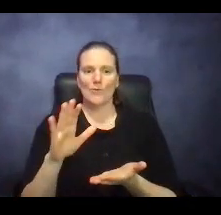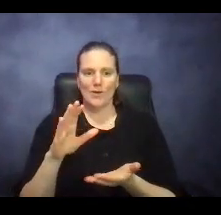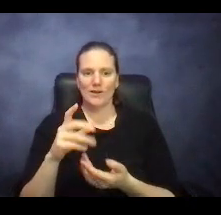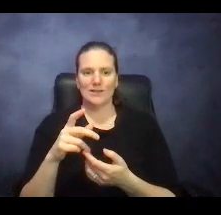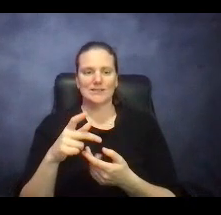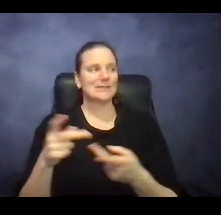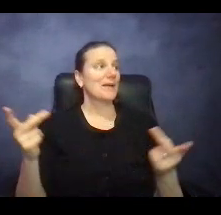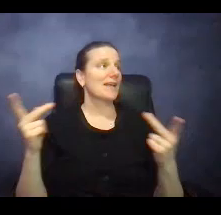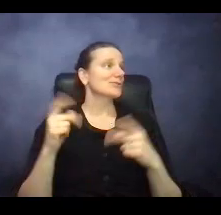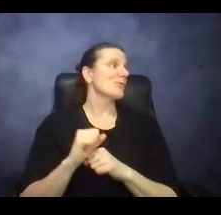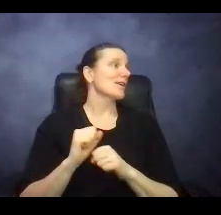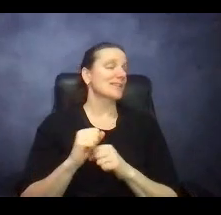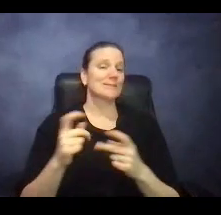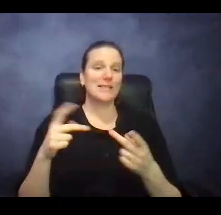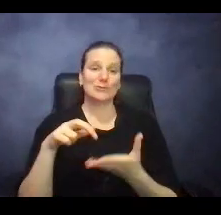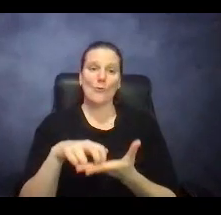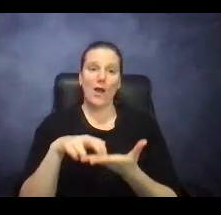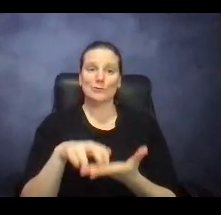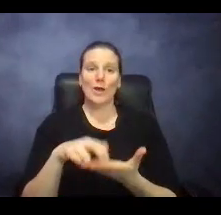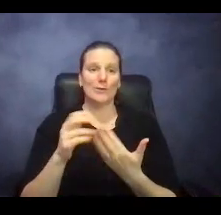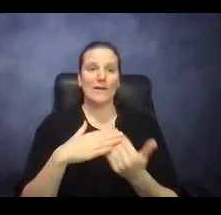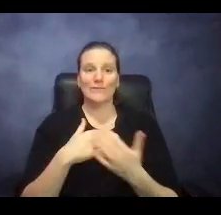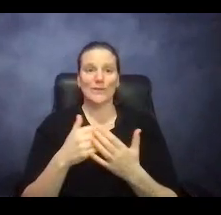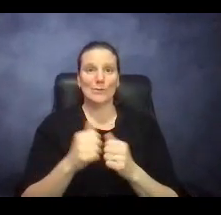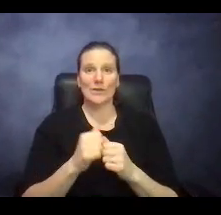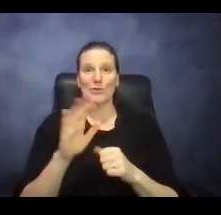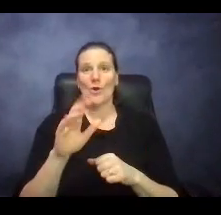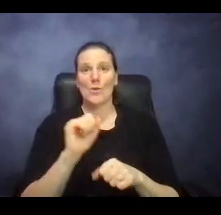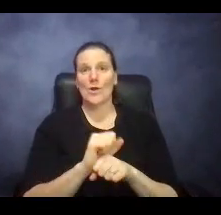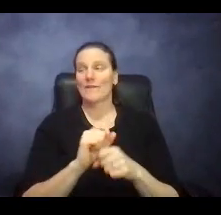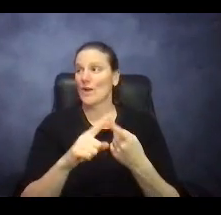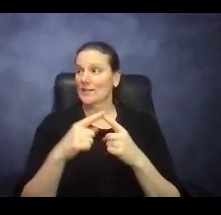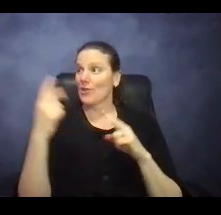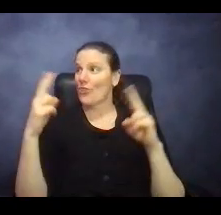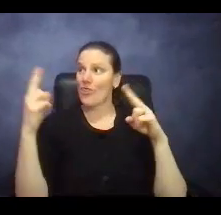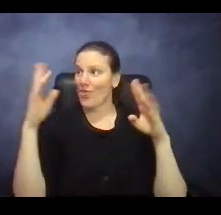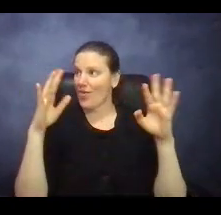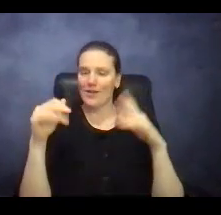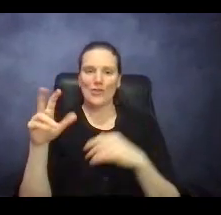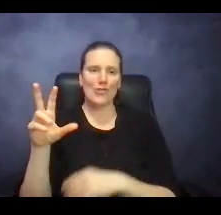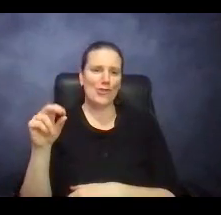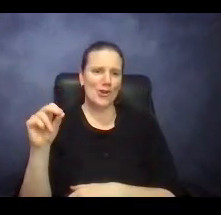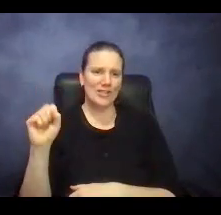or your workspace or wherever you are with your, with your work buddies. I mean, seriously, like 30 squats a couple times a day.